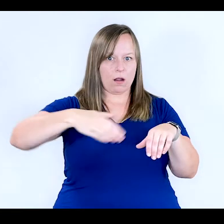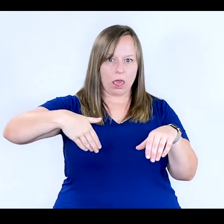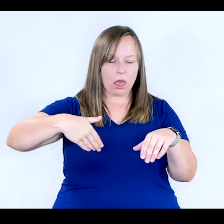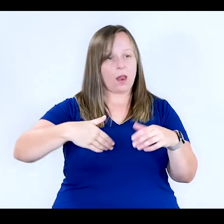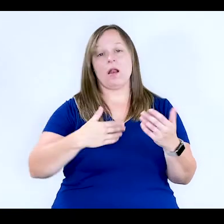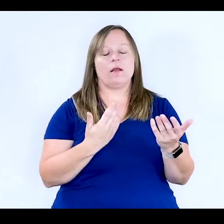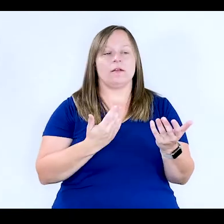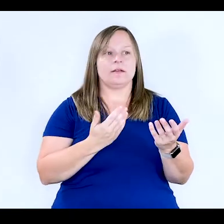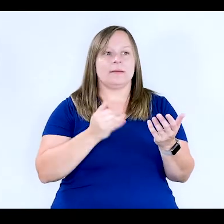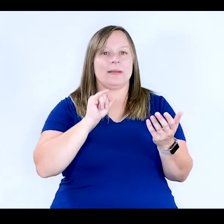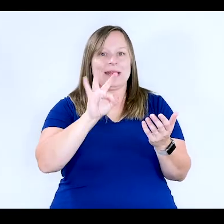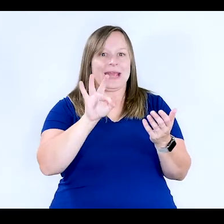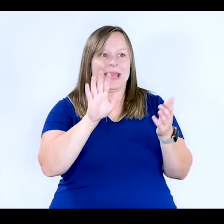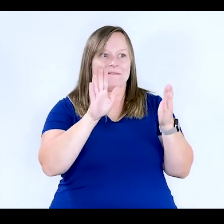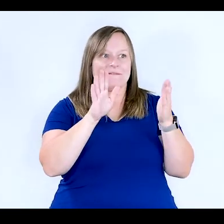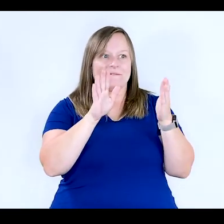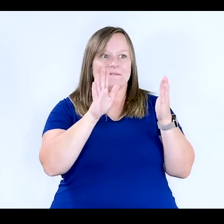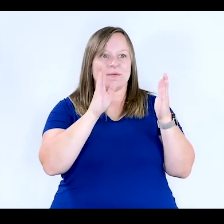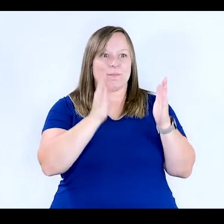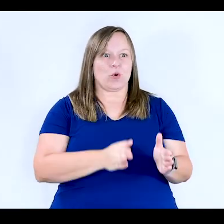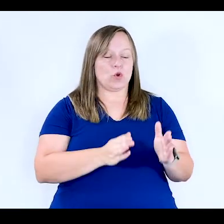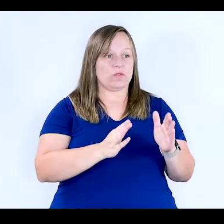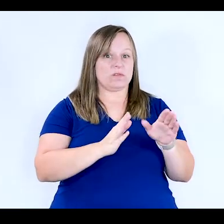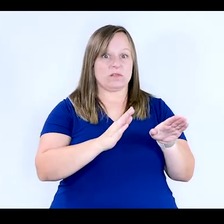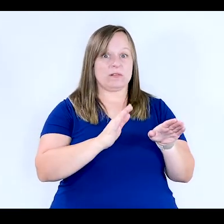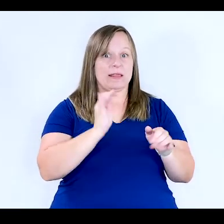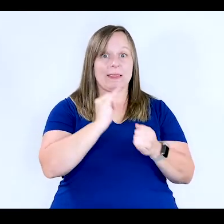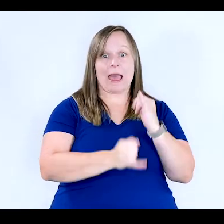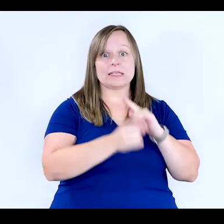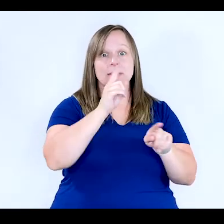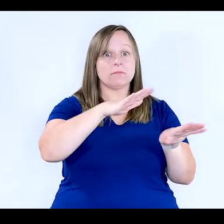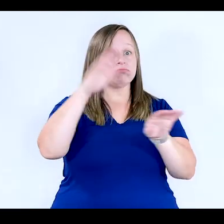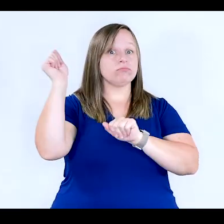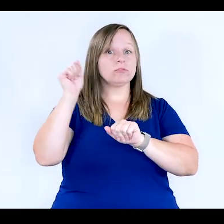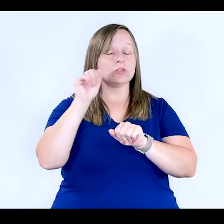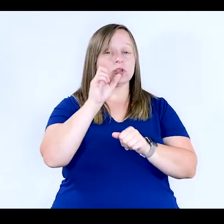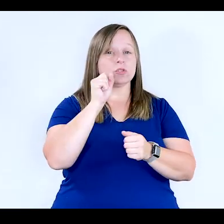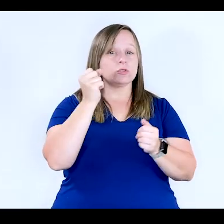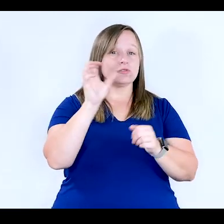but if an individual has an unexpected release because social services and